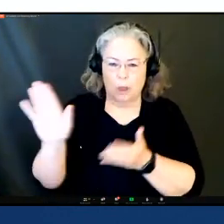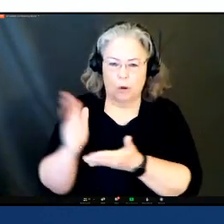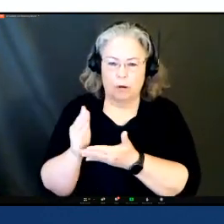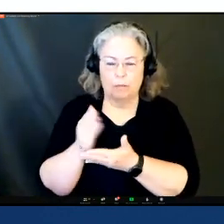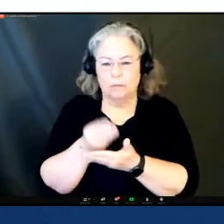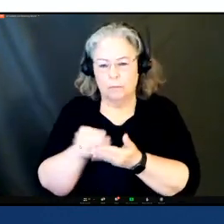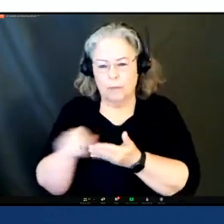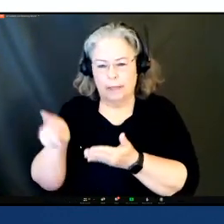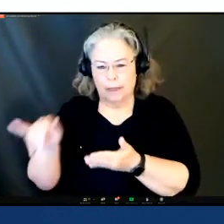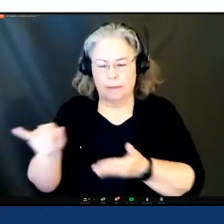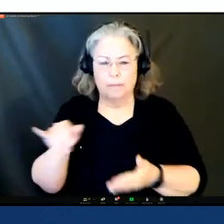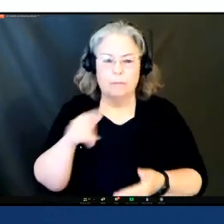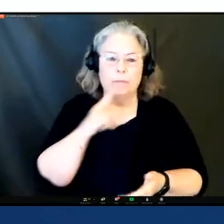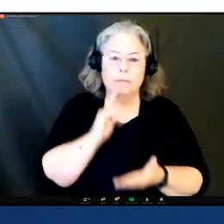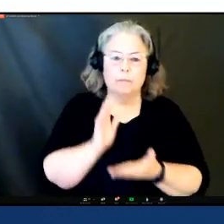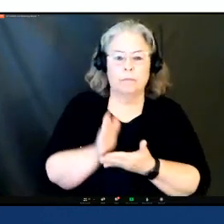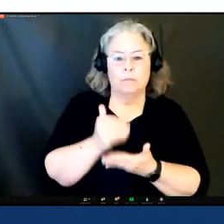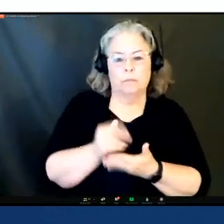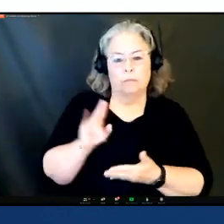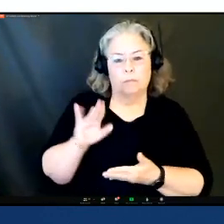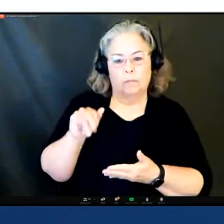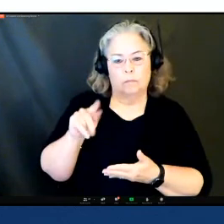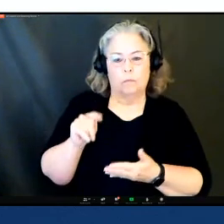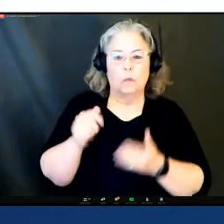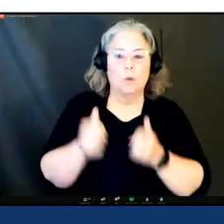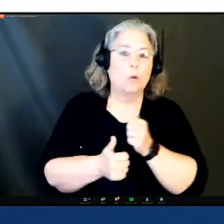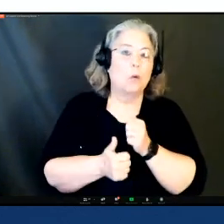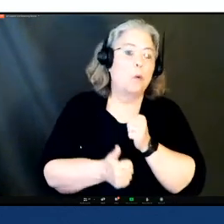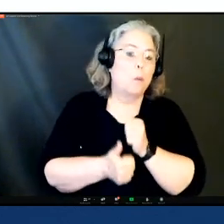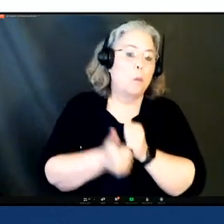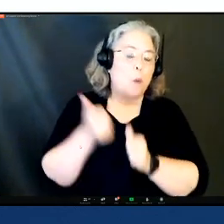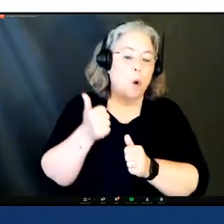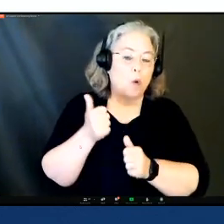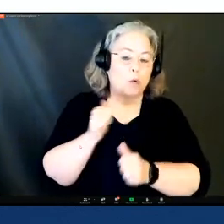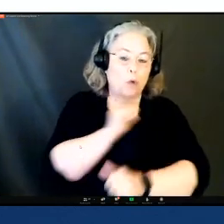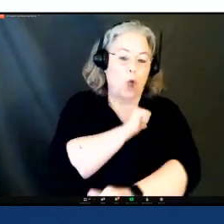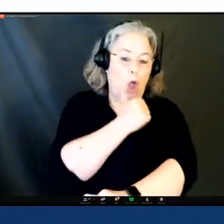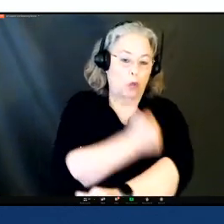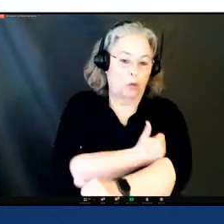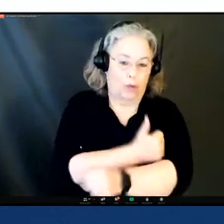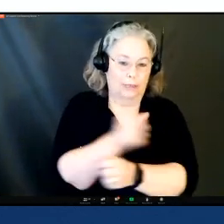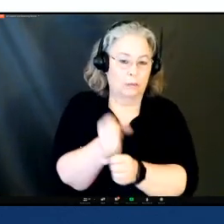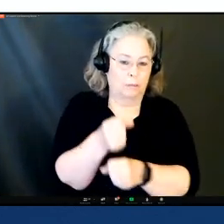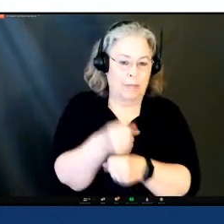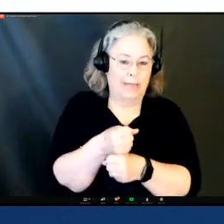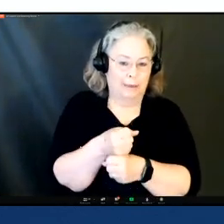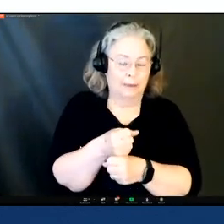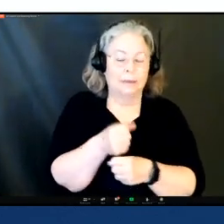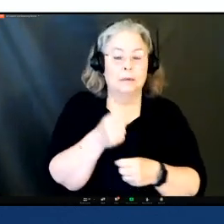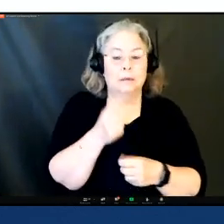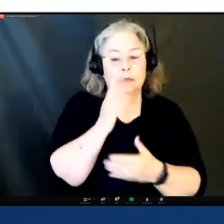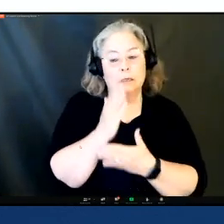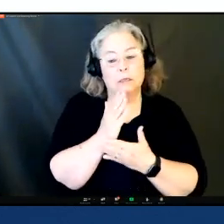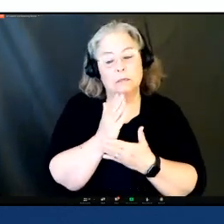Budget units are the level at which most budget authorization is made. That means that with some exceptions, during the fiscal year,